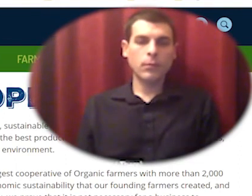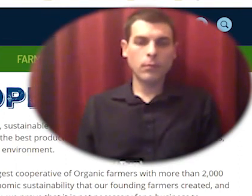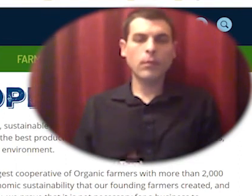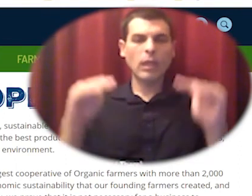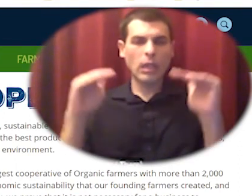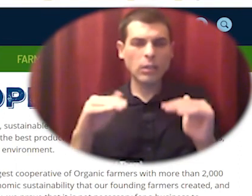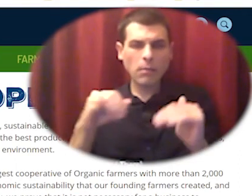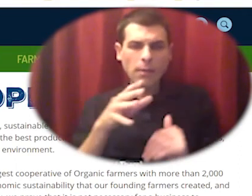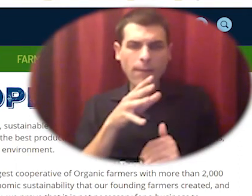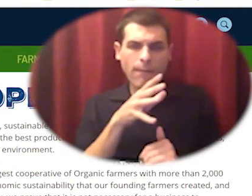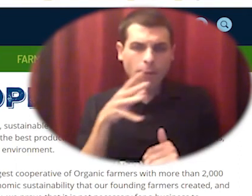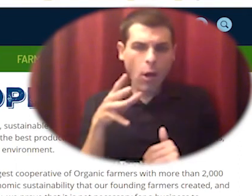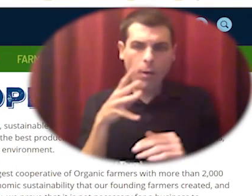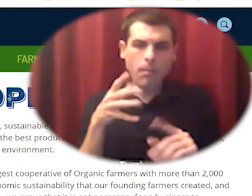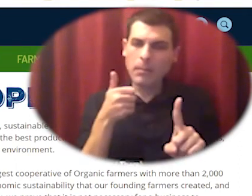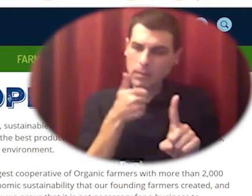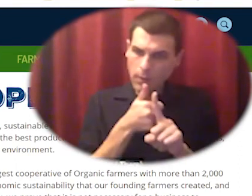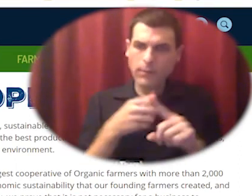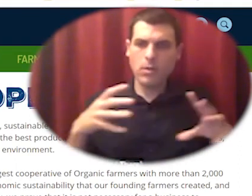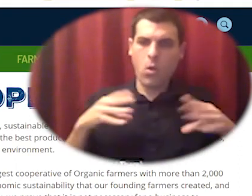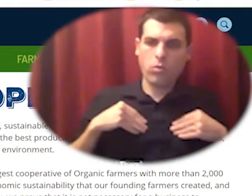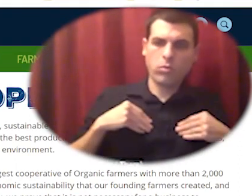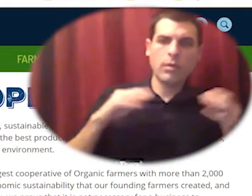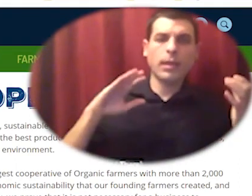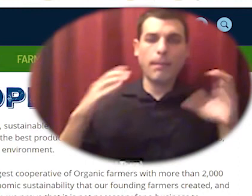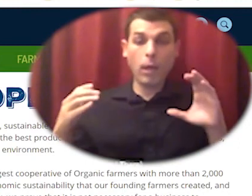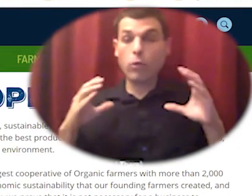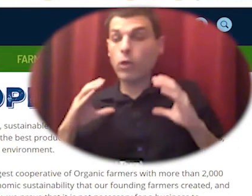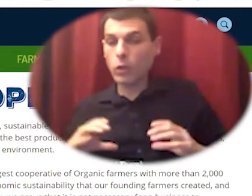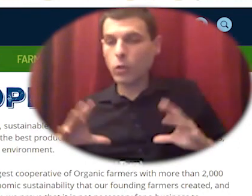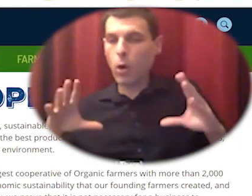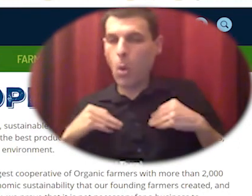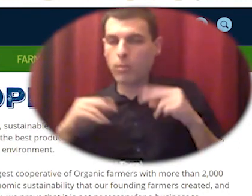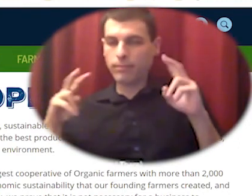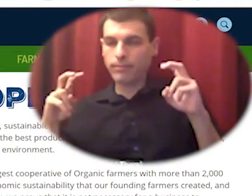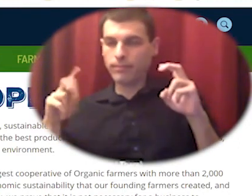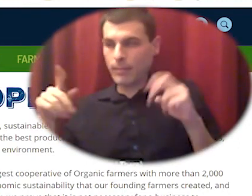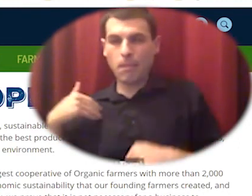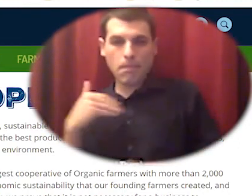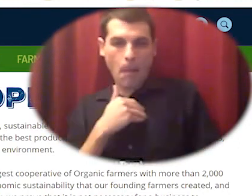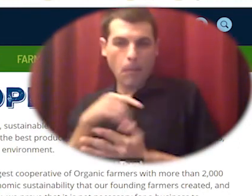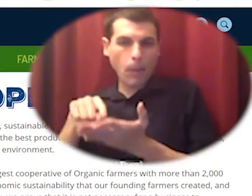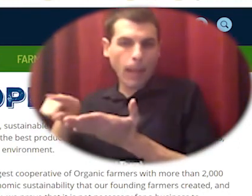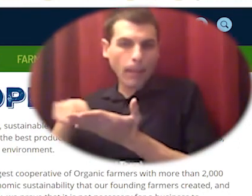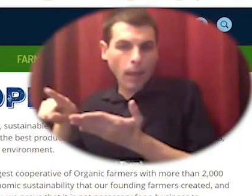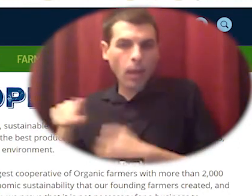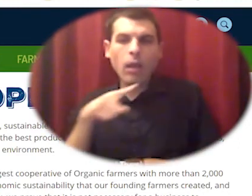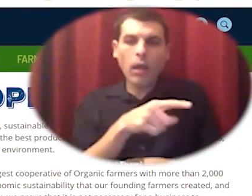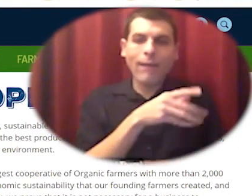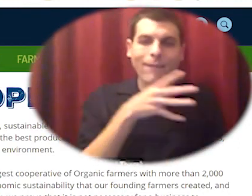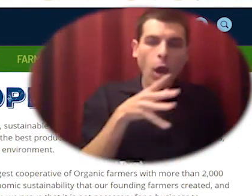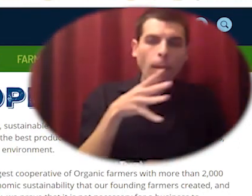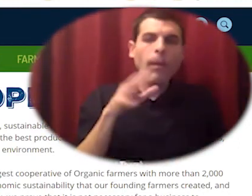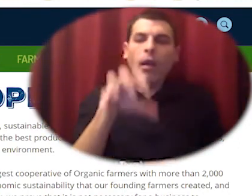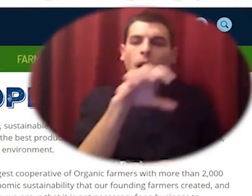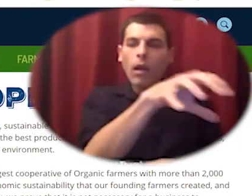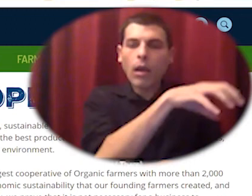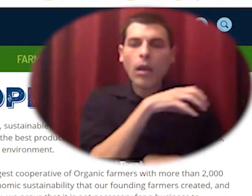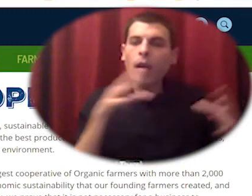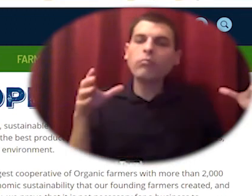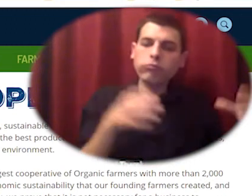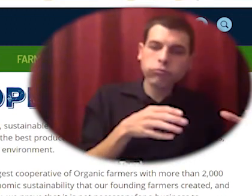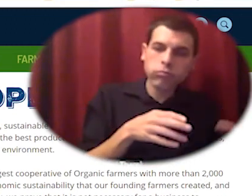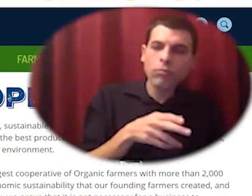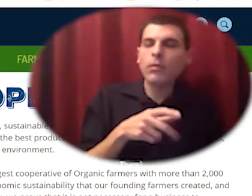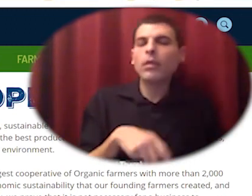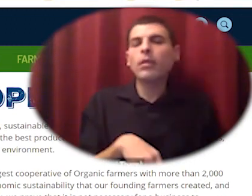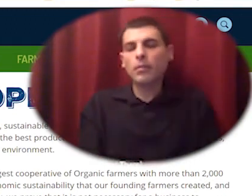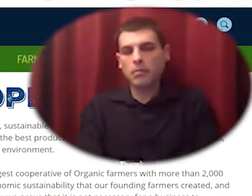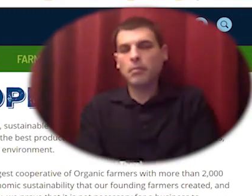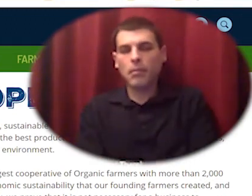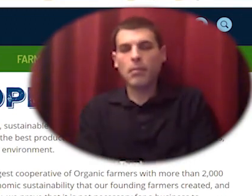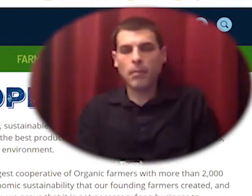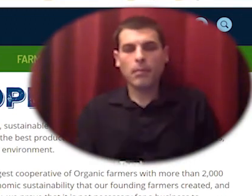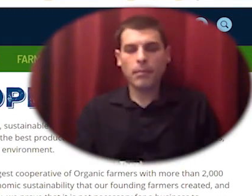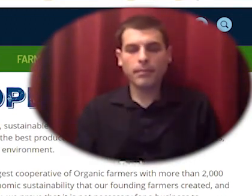owned cooperative compared to the consumer-owned or the worker-owned and there's potential for